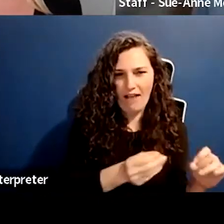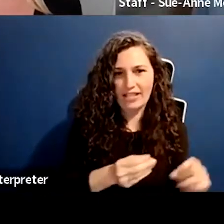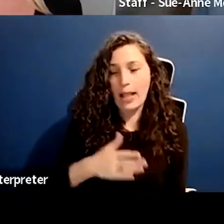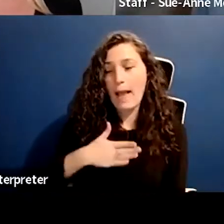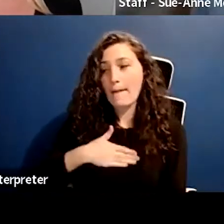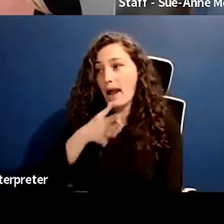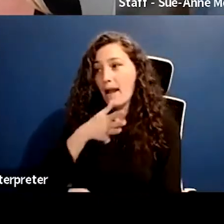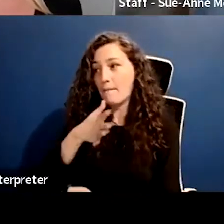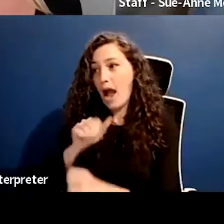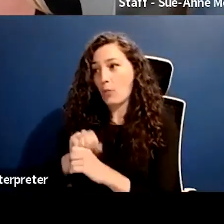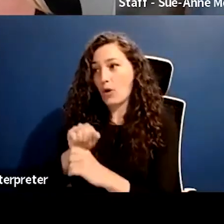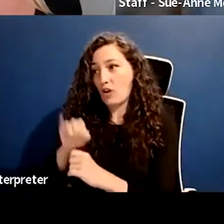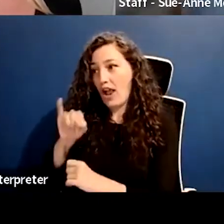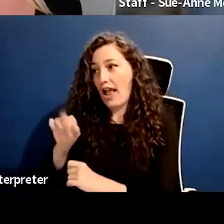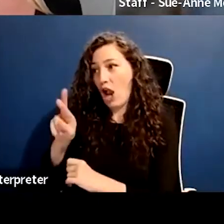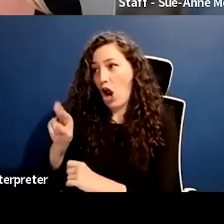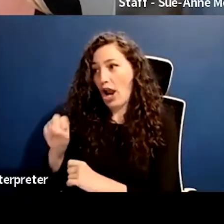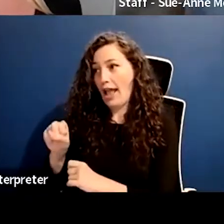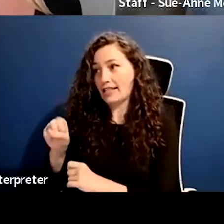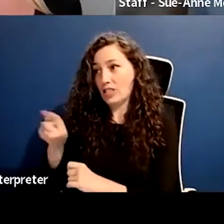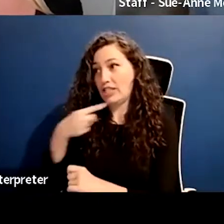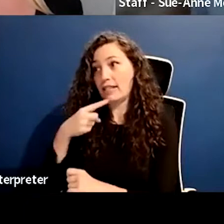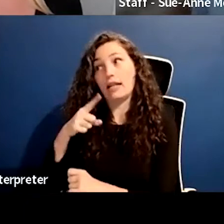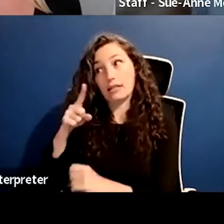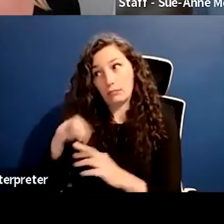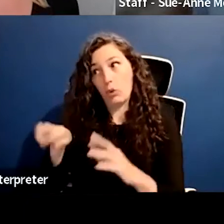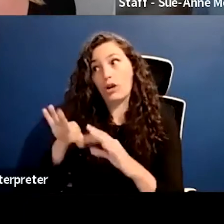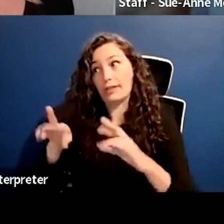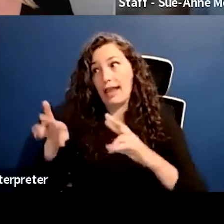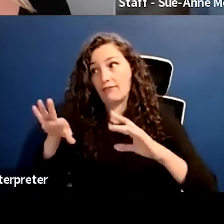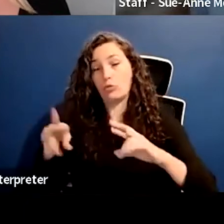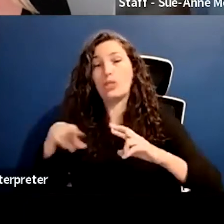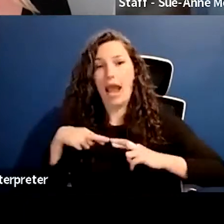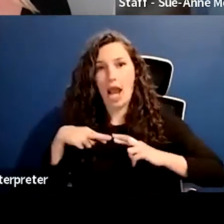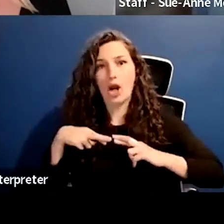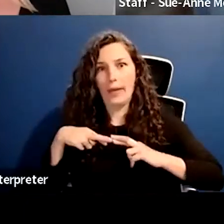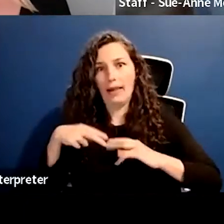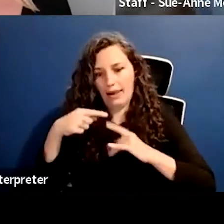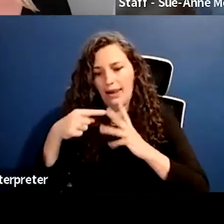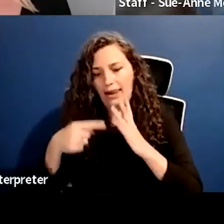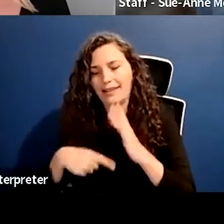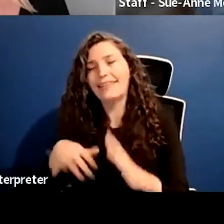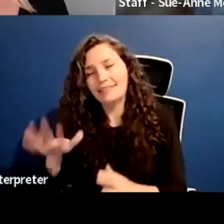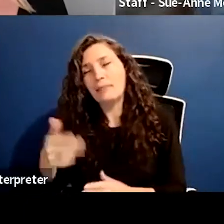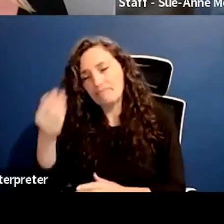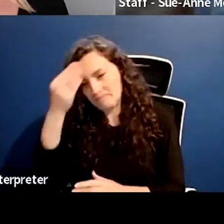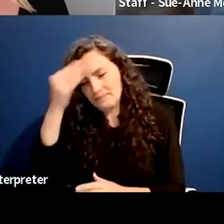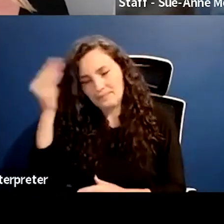"Get your retirement," and all that. And so I heard the podcast and it was, at the time,